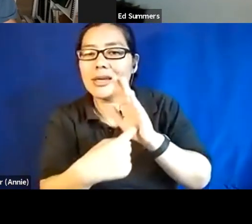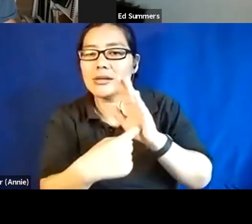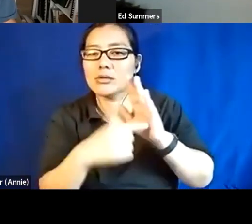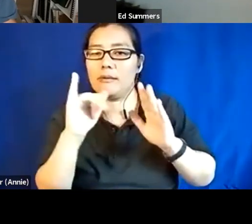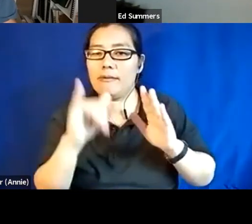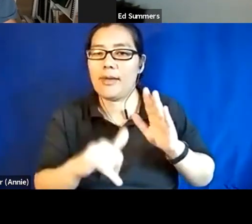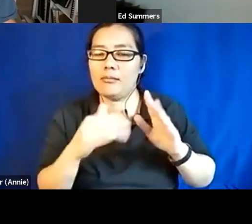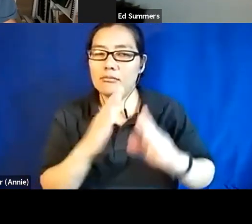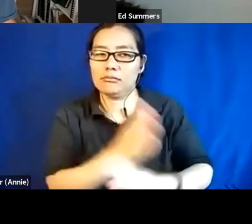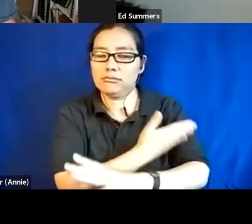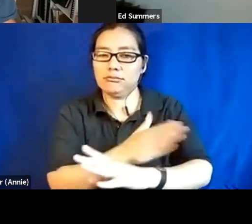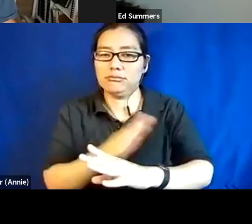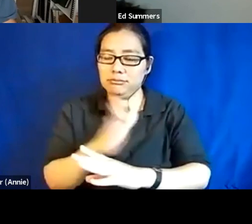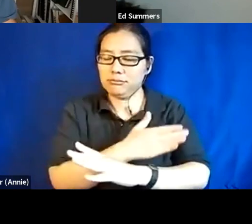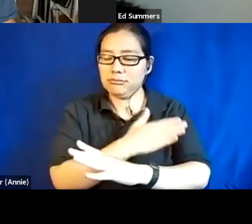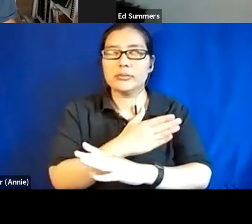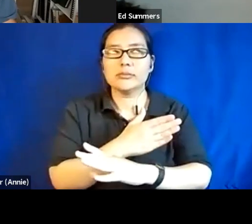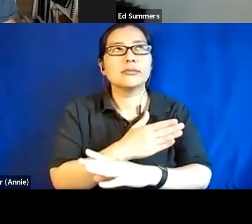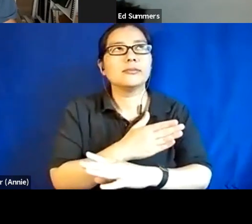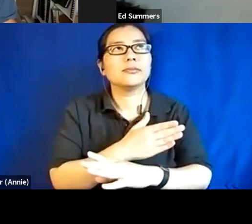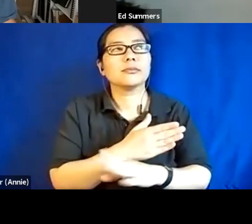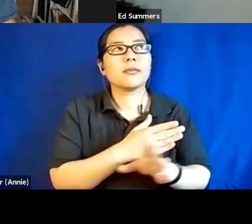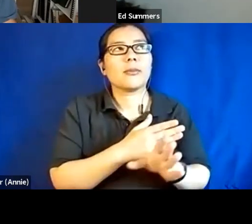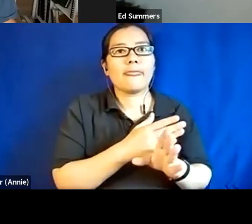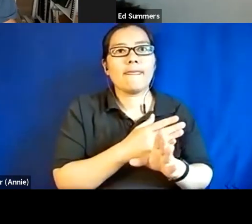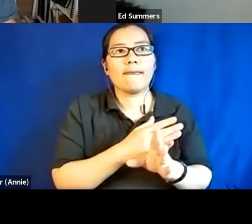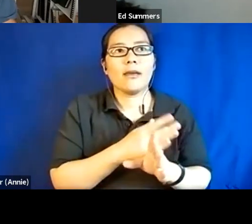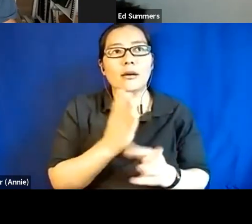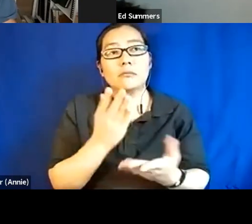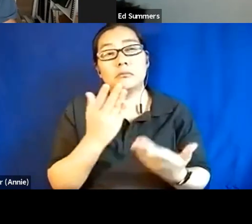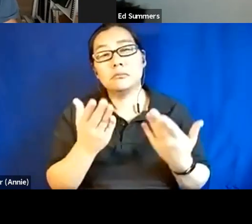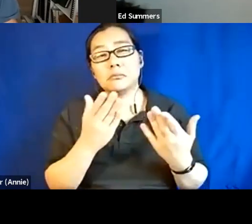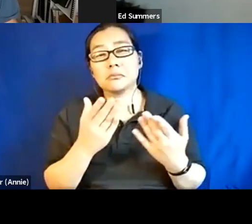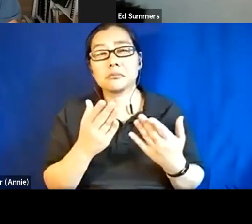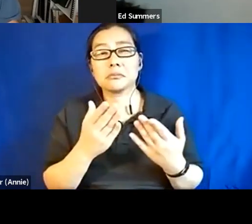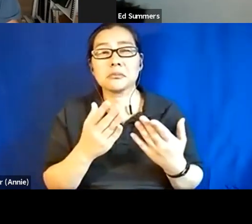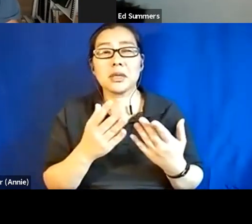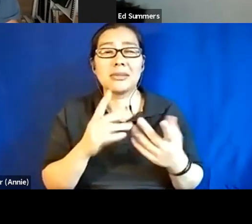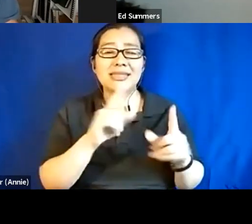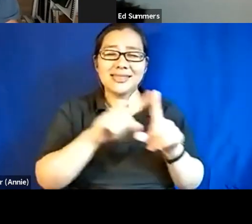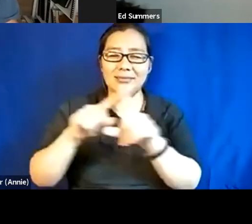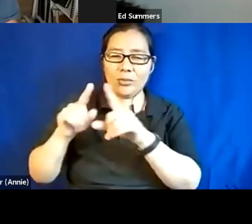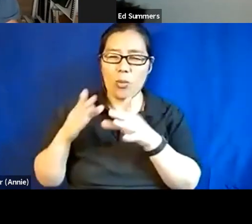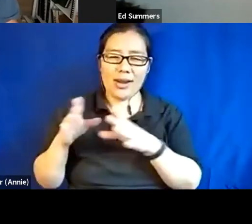use -- by human beings, different bands, different interpretations. That's really